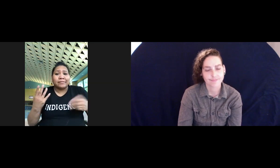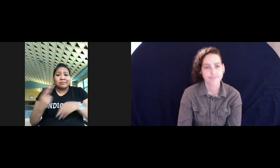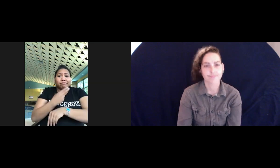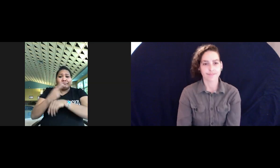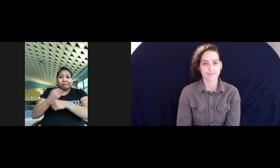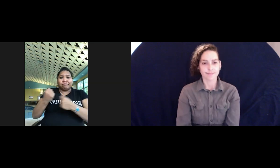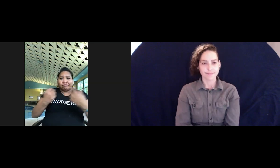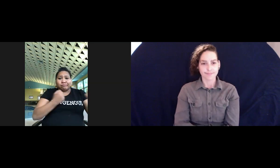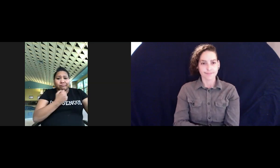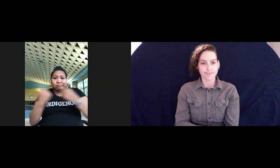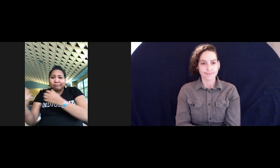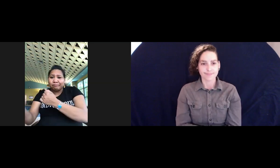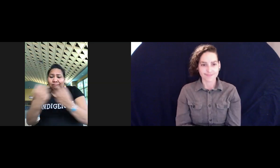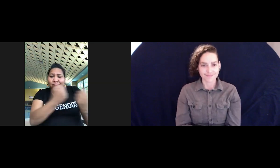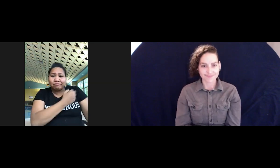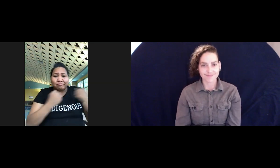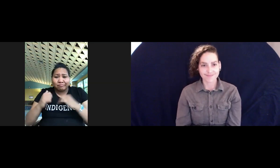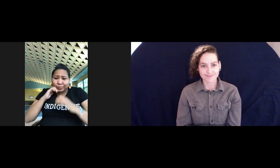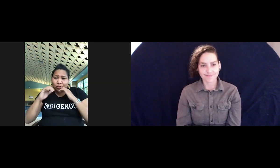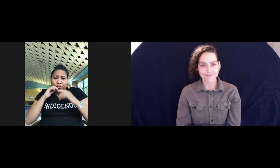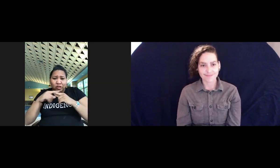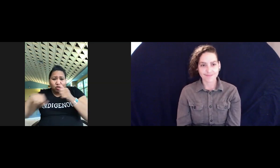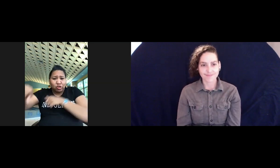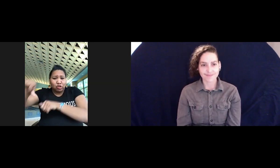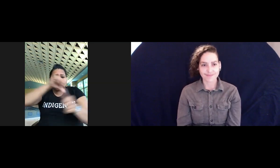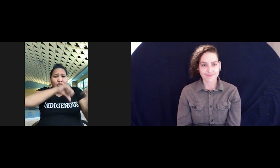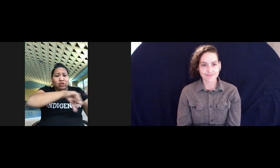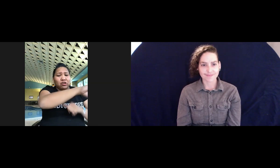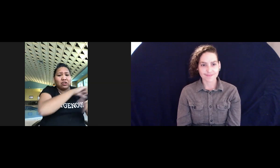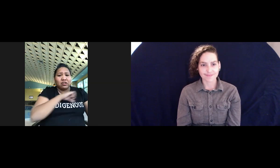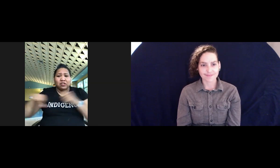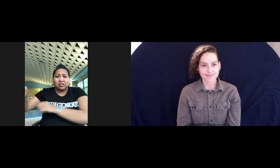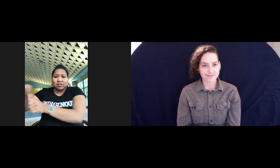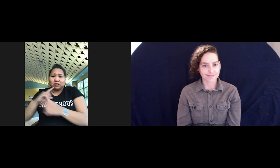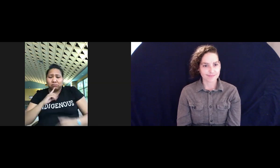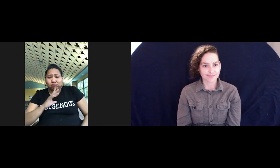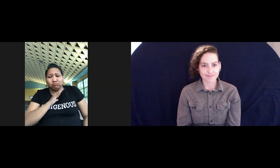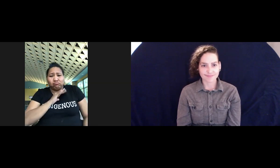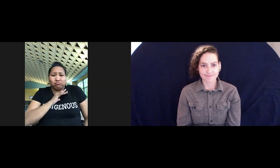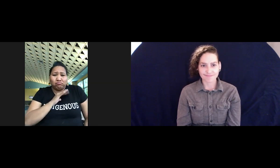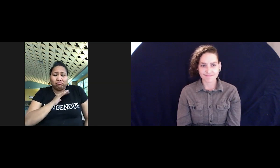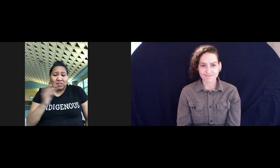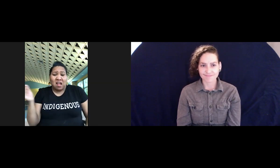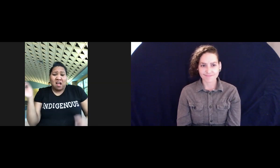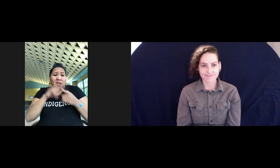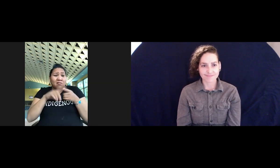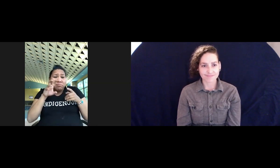Every tribe signed.